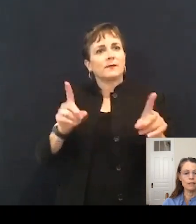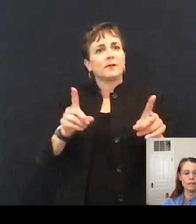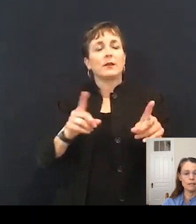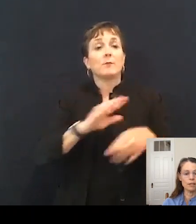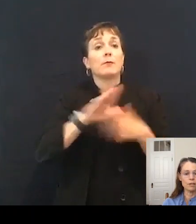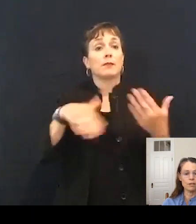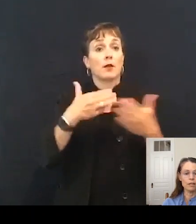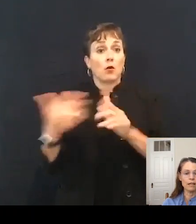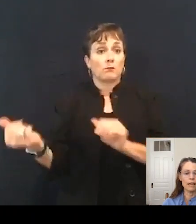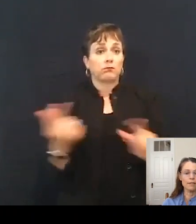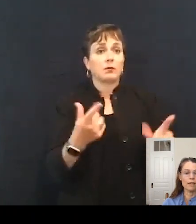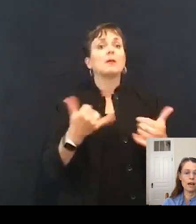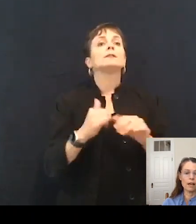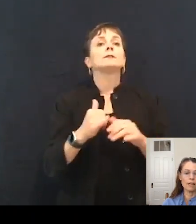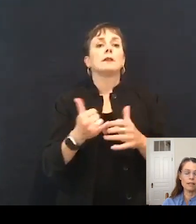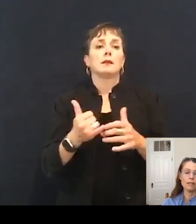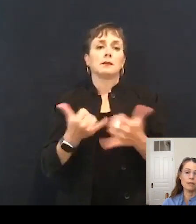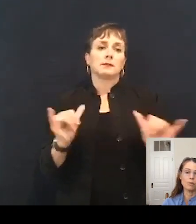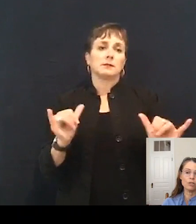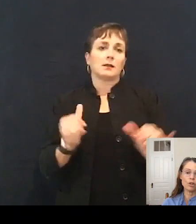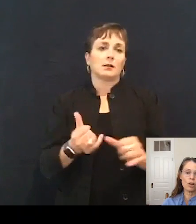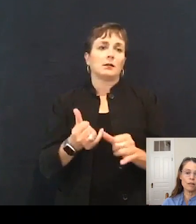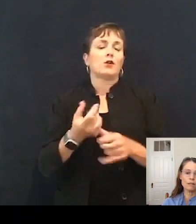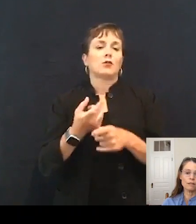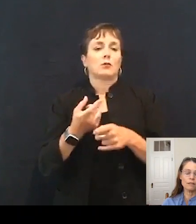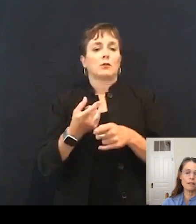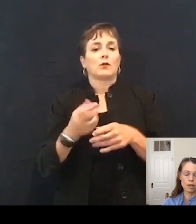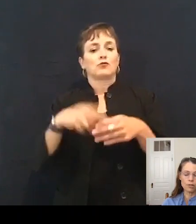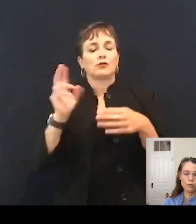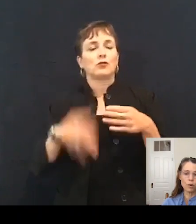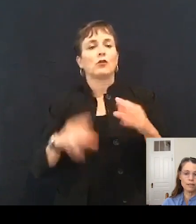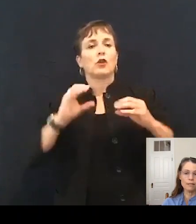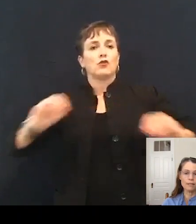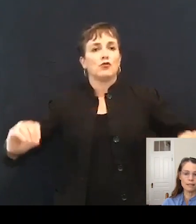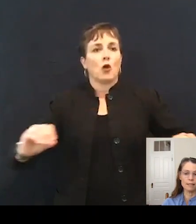protein in the ear and the eye, which causes USH1C.